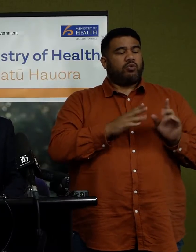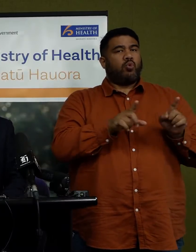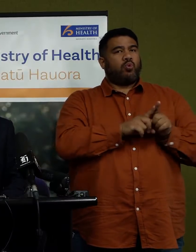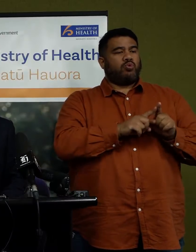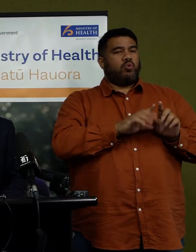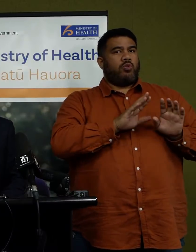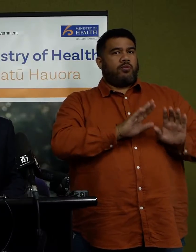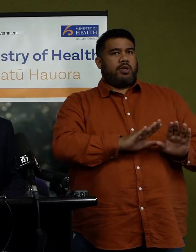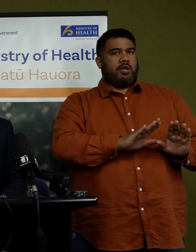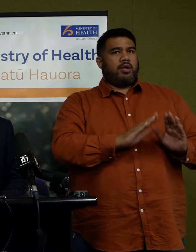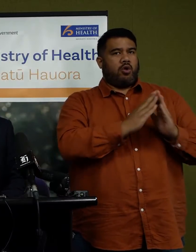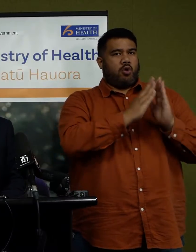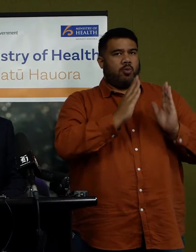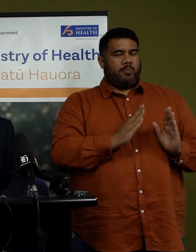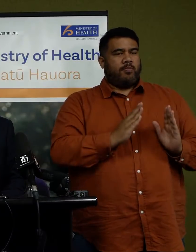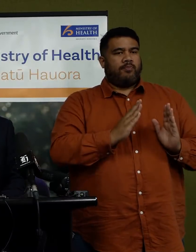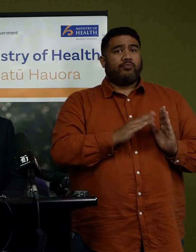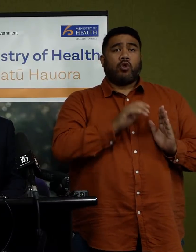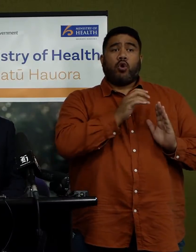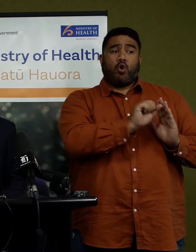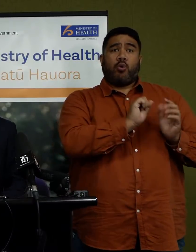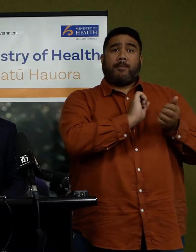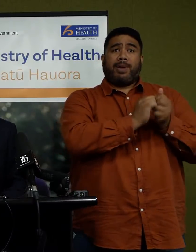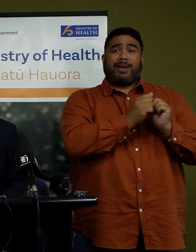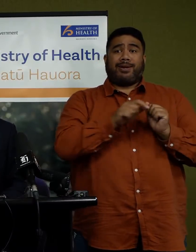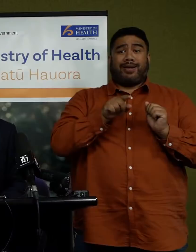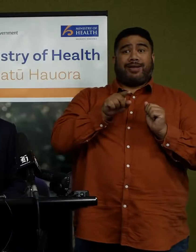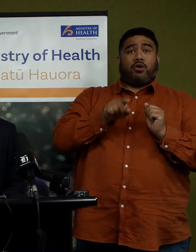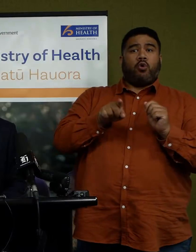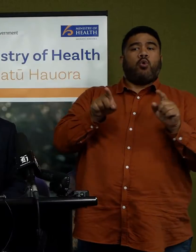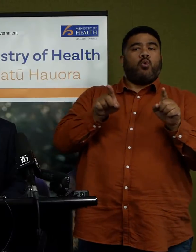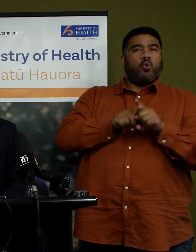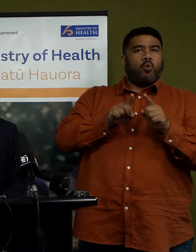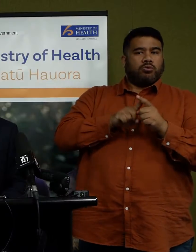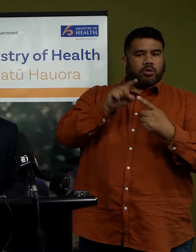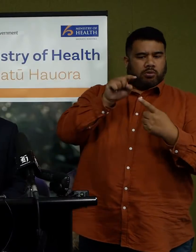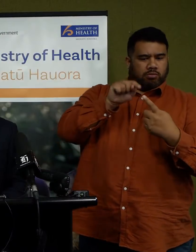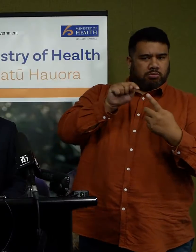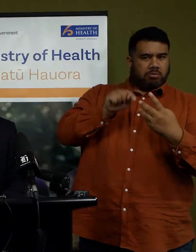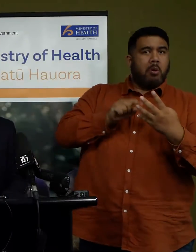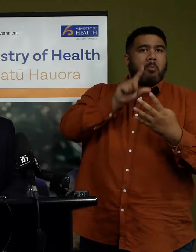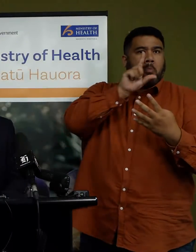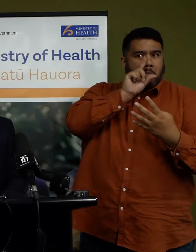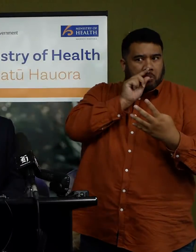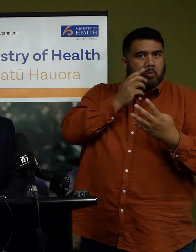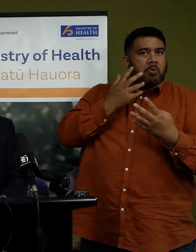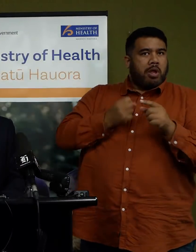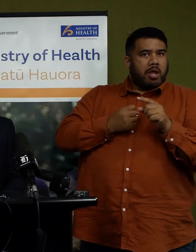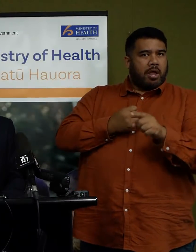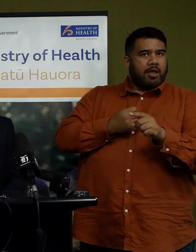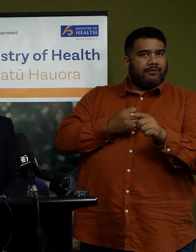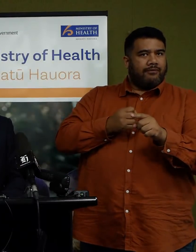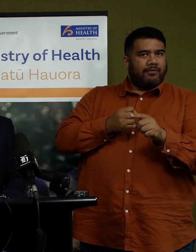I should say that the woman's partner has also displayed symptoms and is being tested.